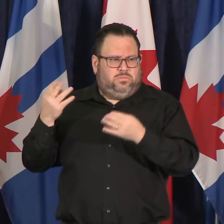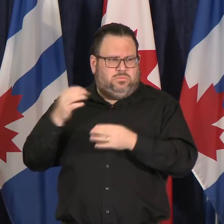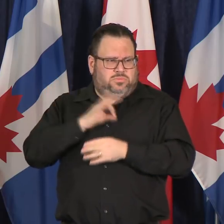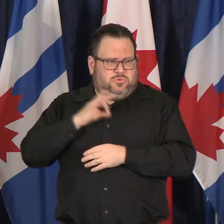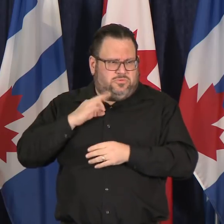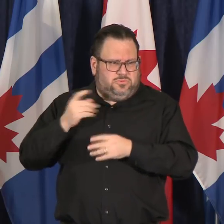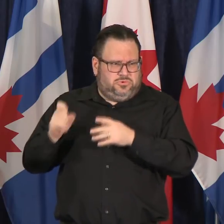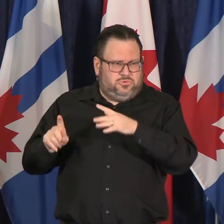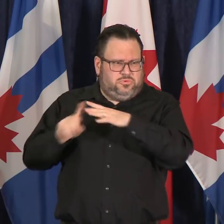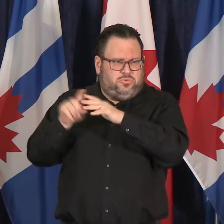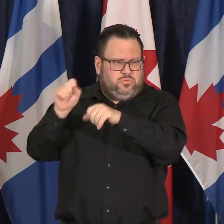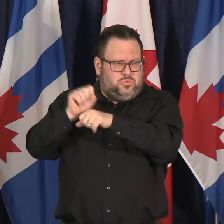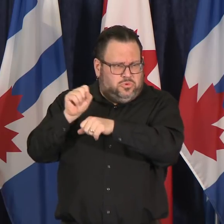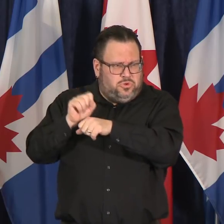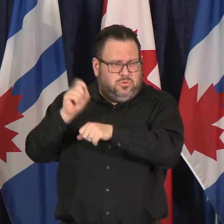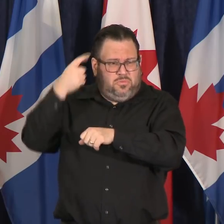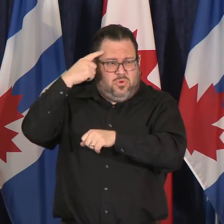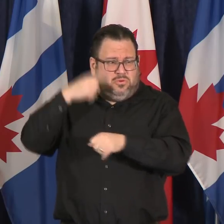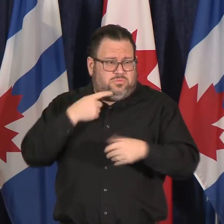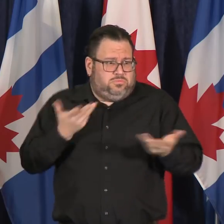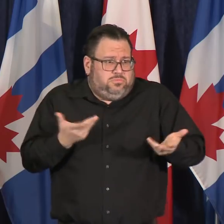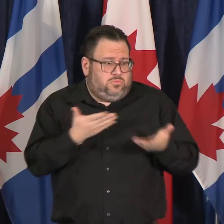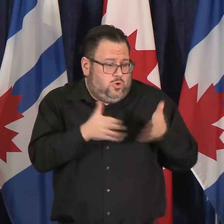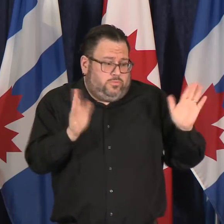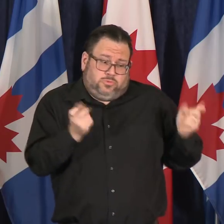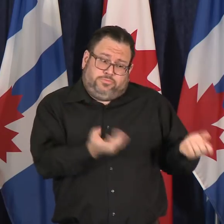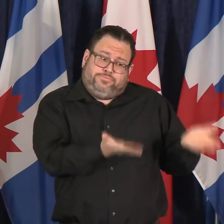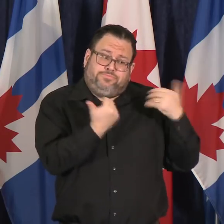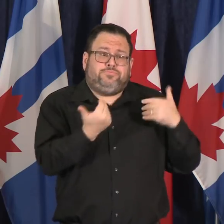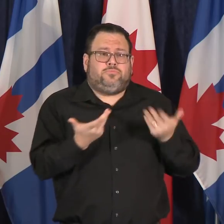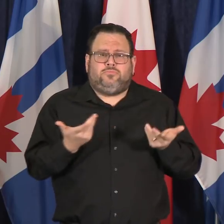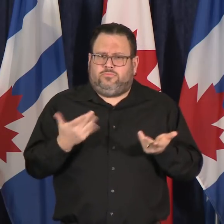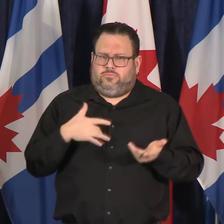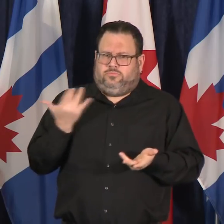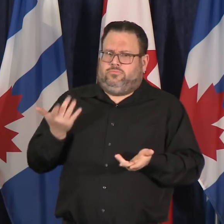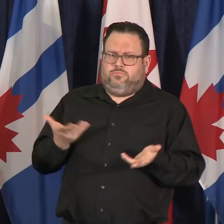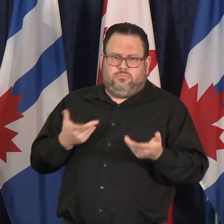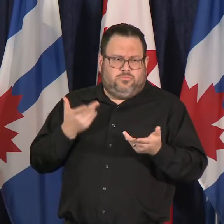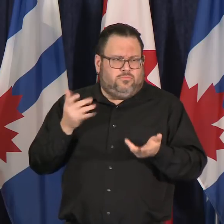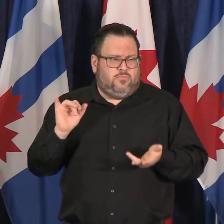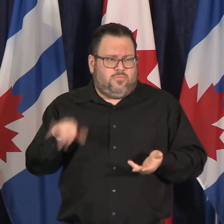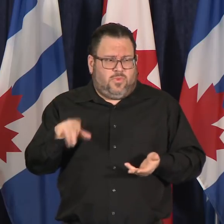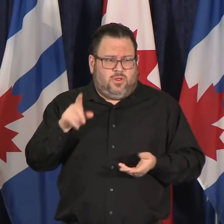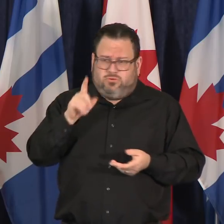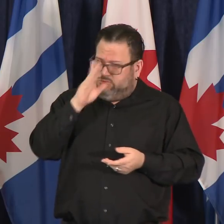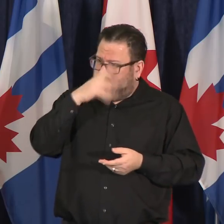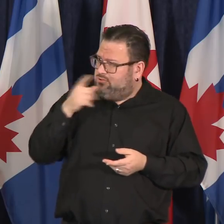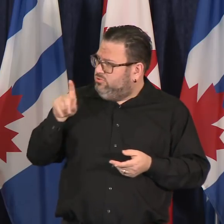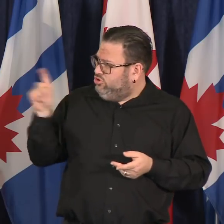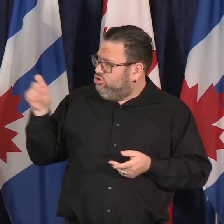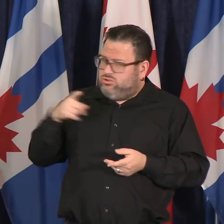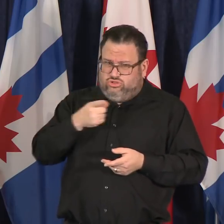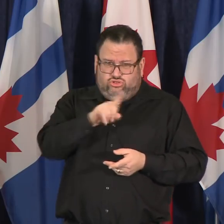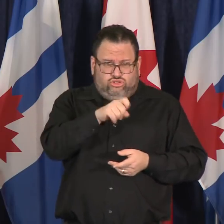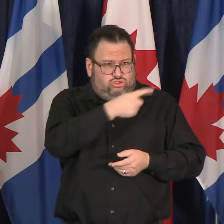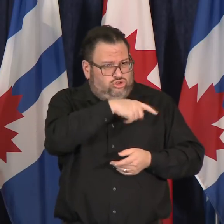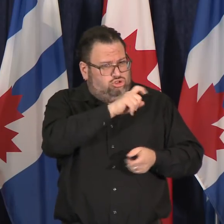like we're open what's the message I mean should these facilities not be closed in the city considering particularly I mean everything else is